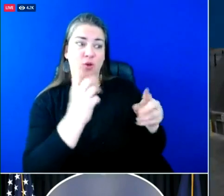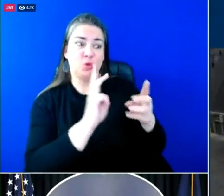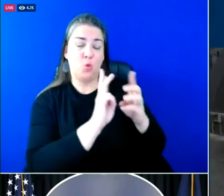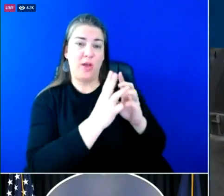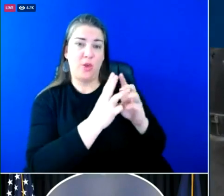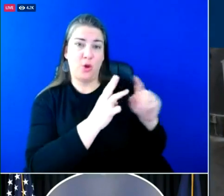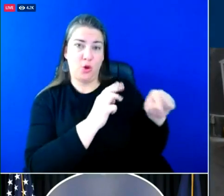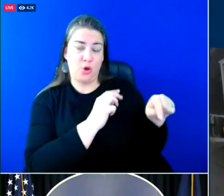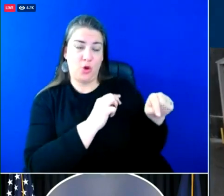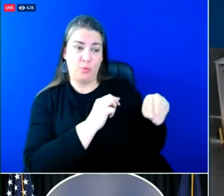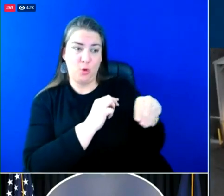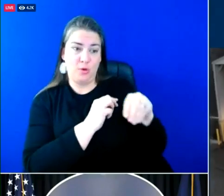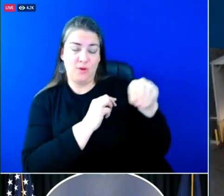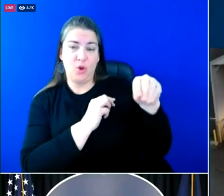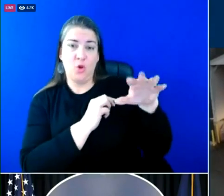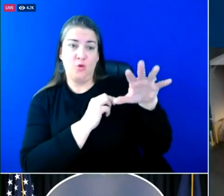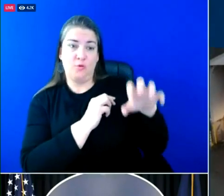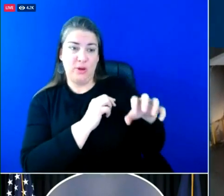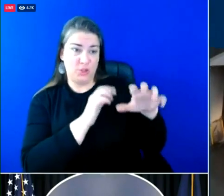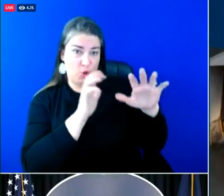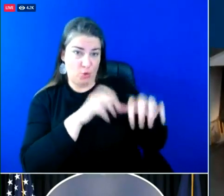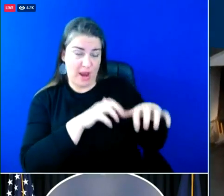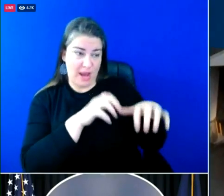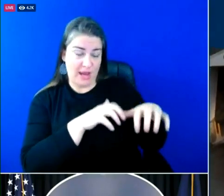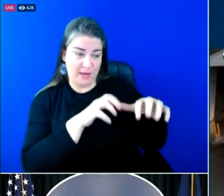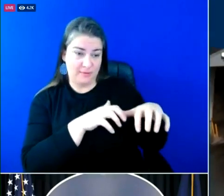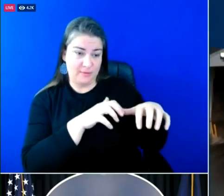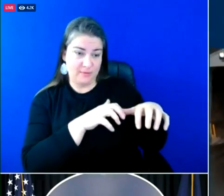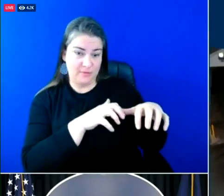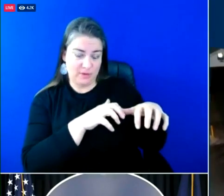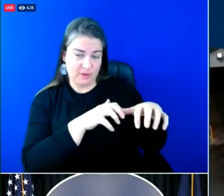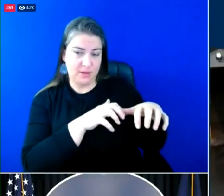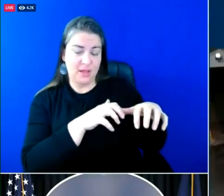deteriorated. The traction on roadway slick driving conditions caused